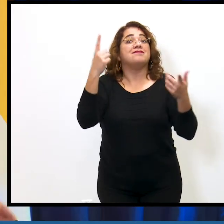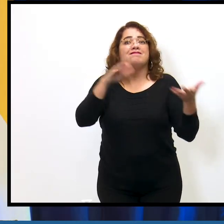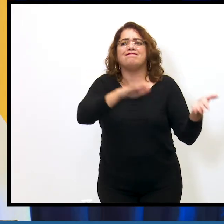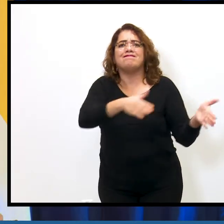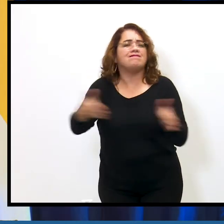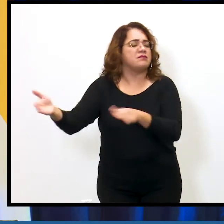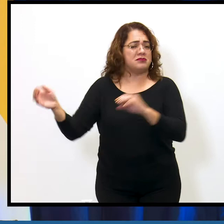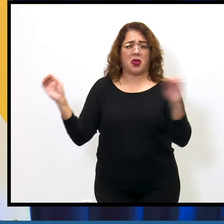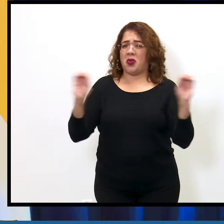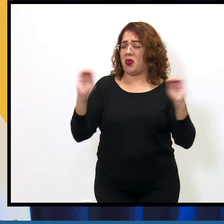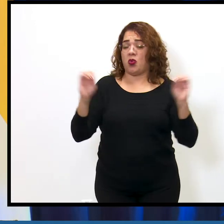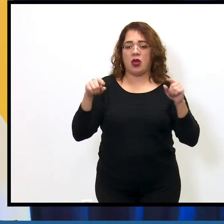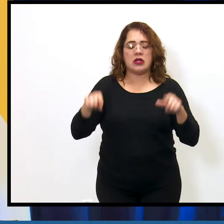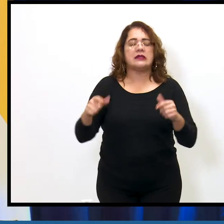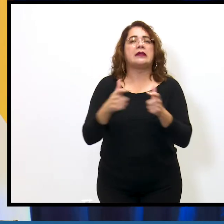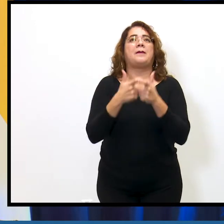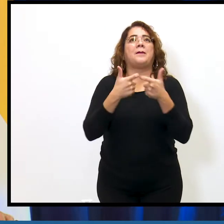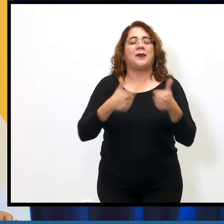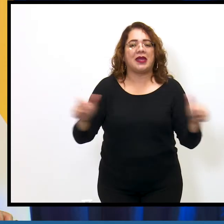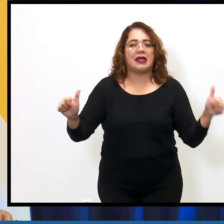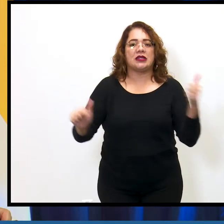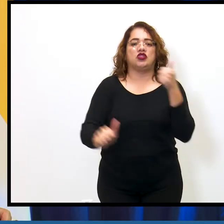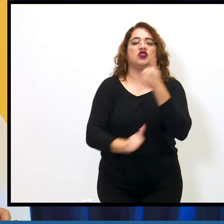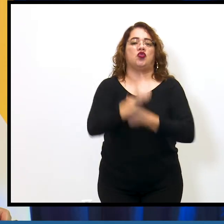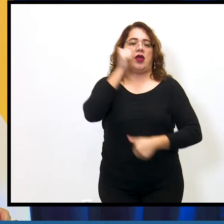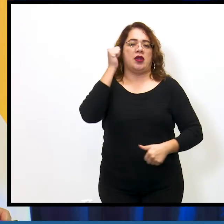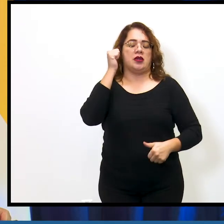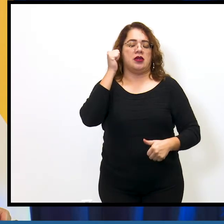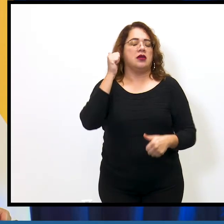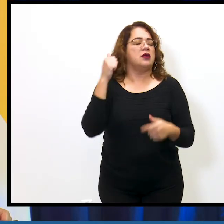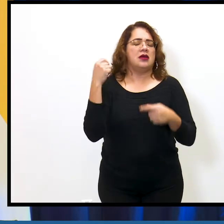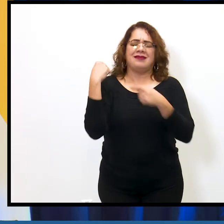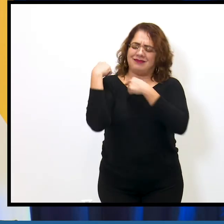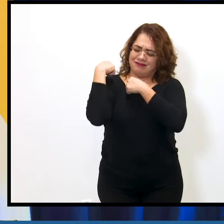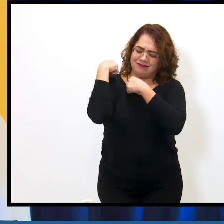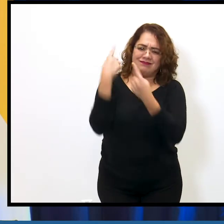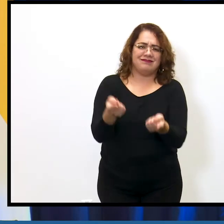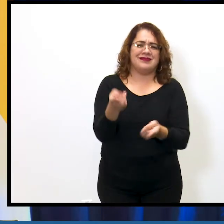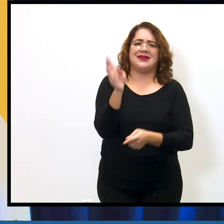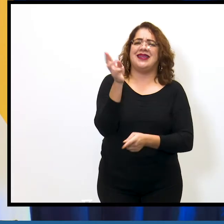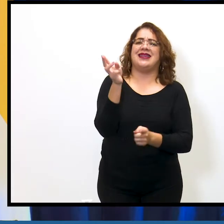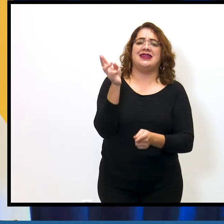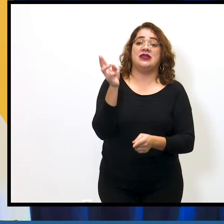faced ever to life and it's the single big threat, threat we have to life in our city in the future